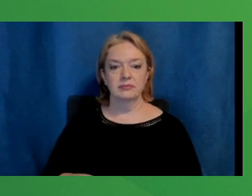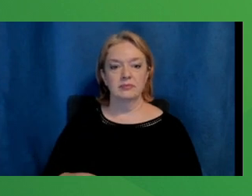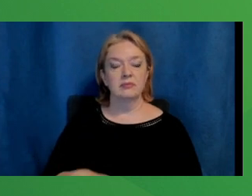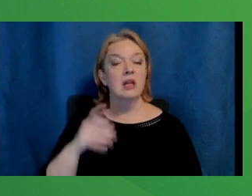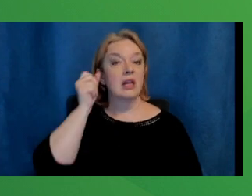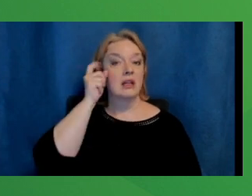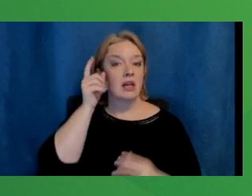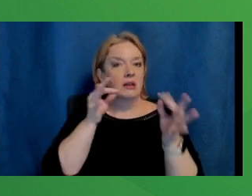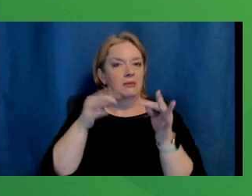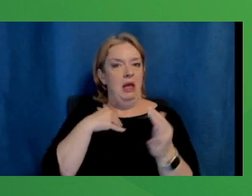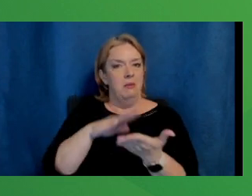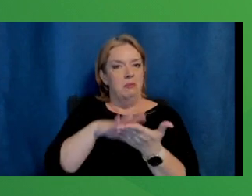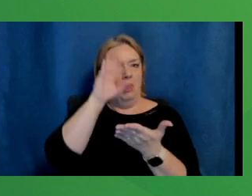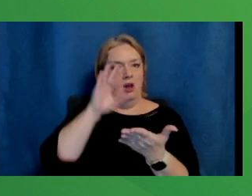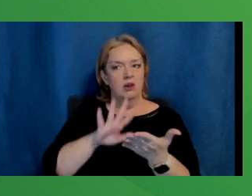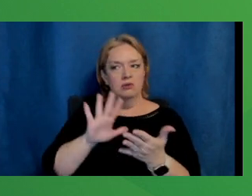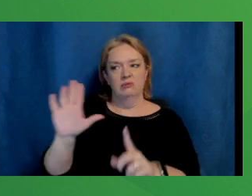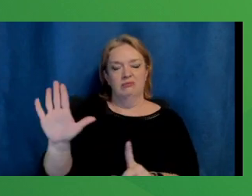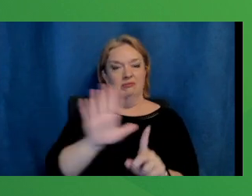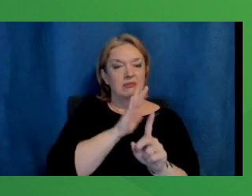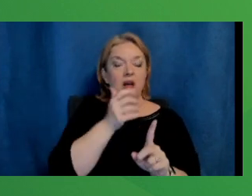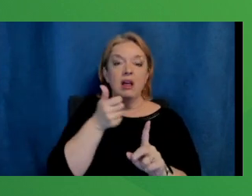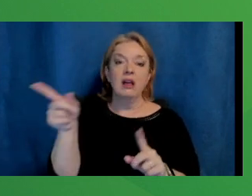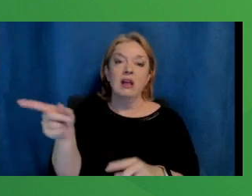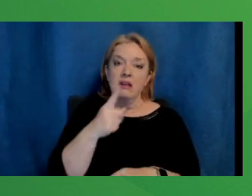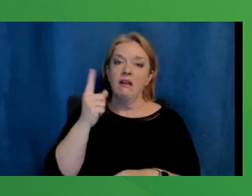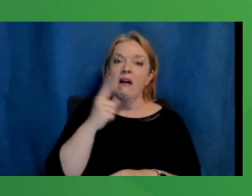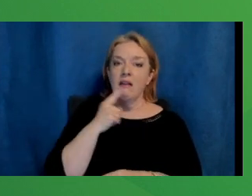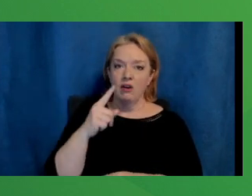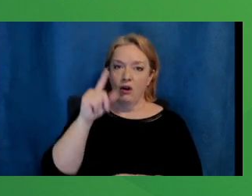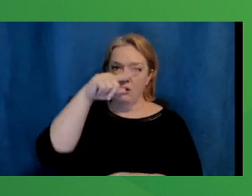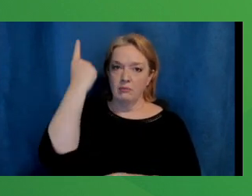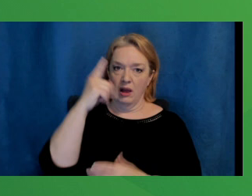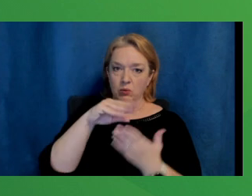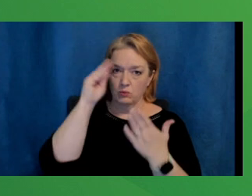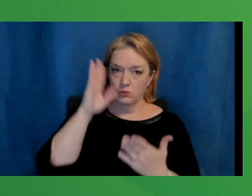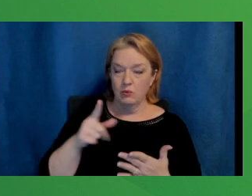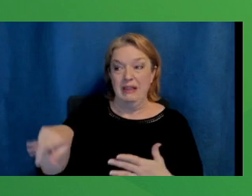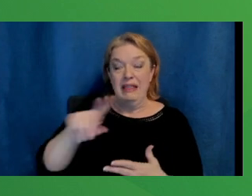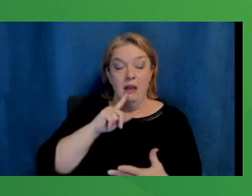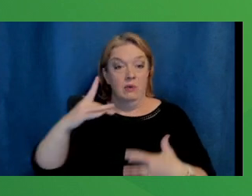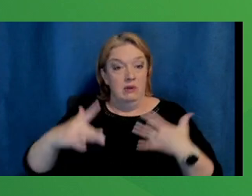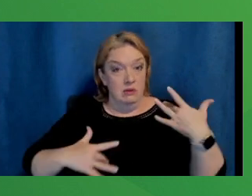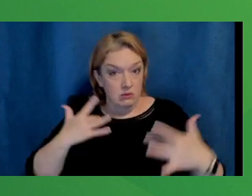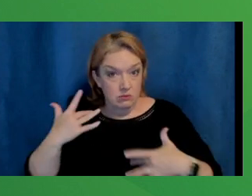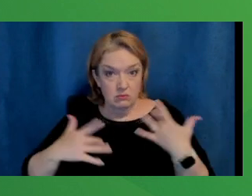and they were just very enthusiastic about this. It's really important right now for justice with